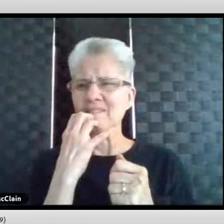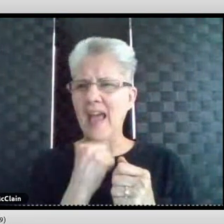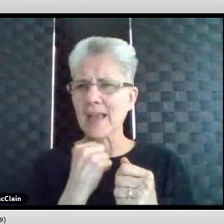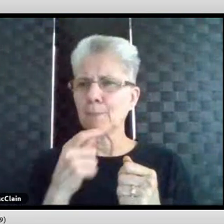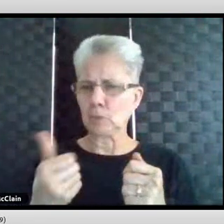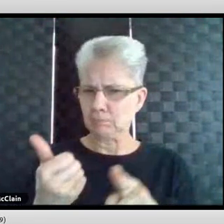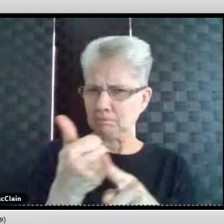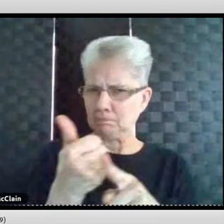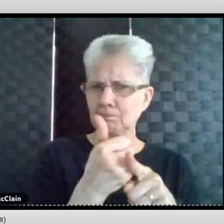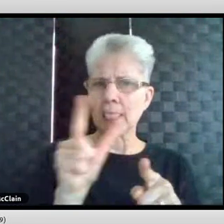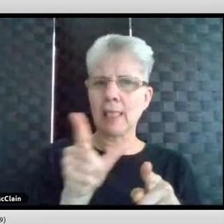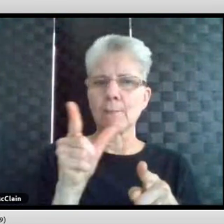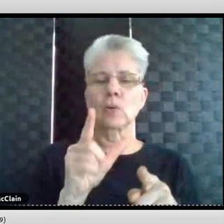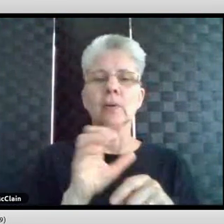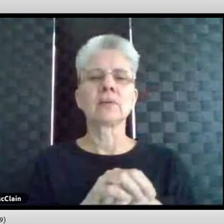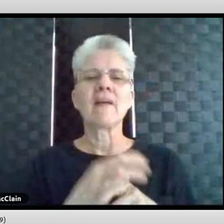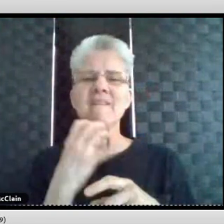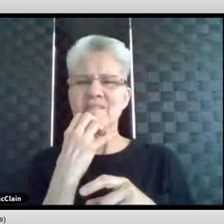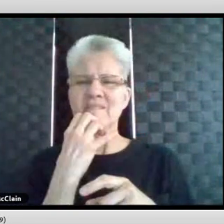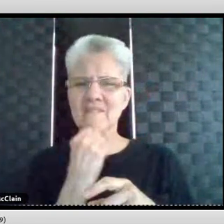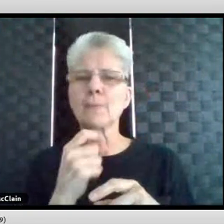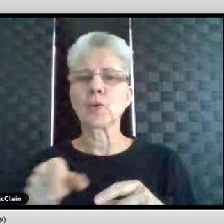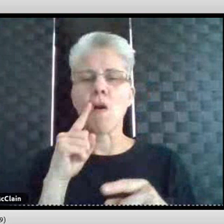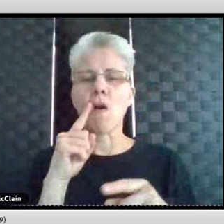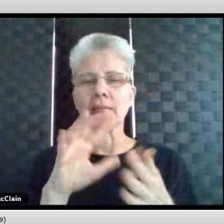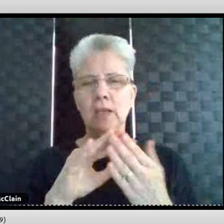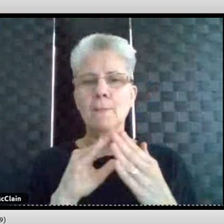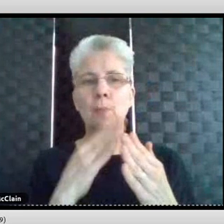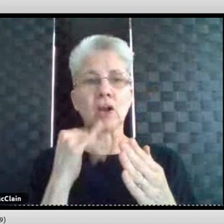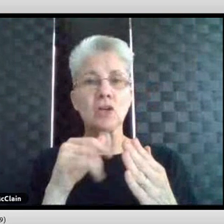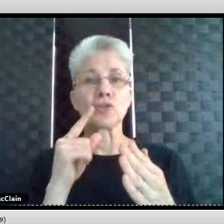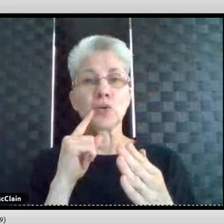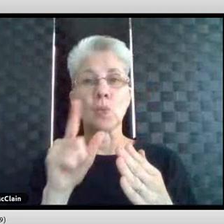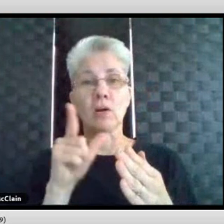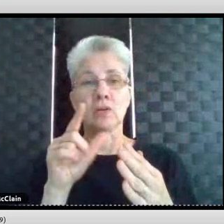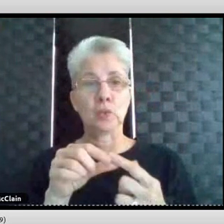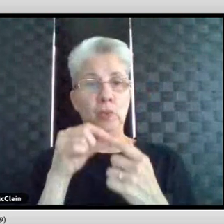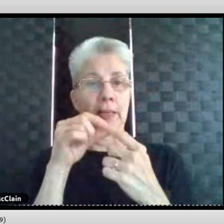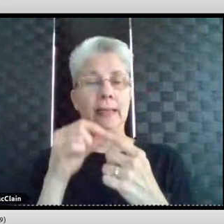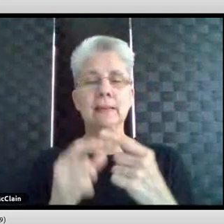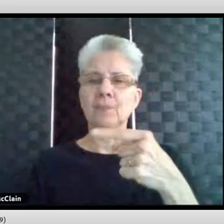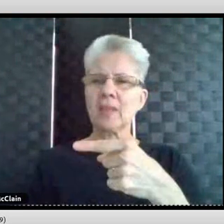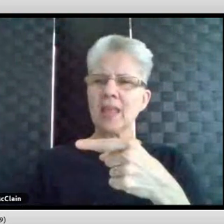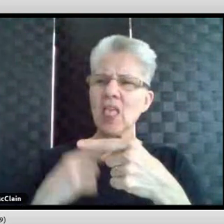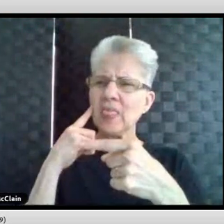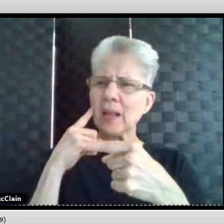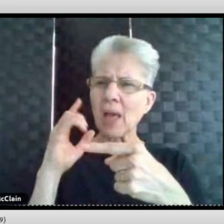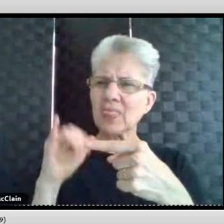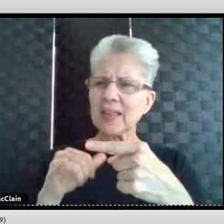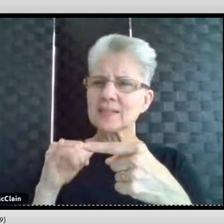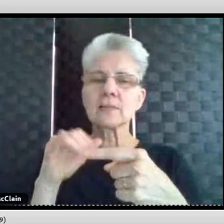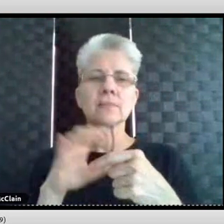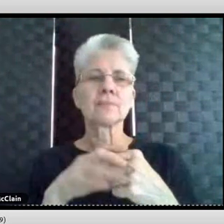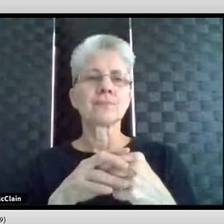is it's gonna show people how valuable you are in your community, because you're unique. Think about this -- When you think about your library and the competition,